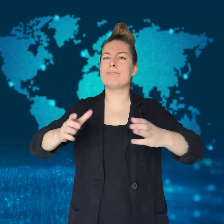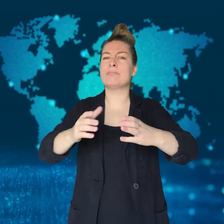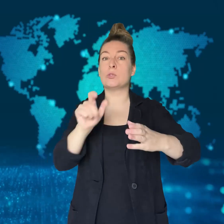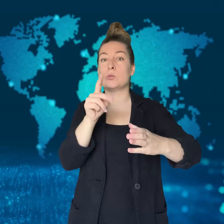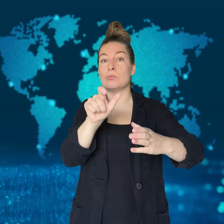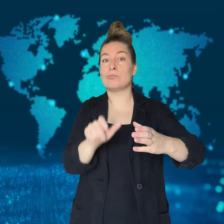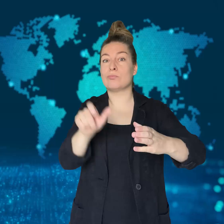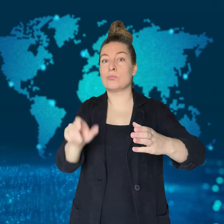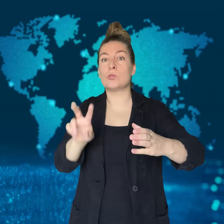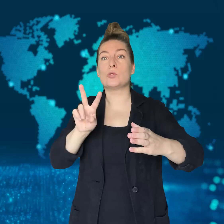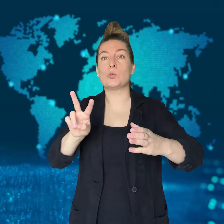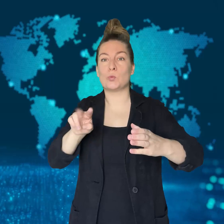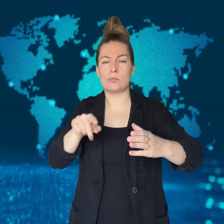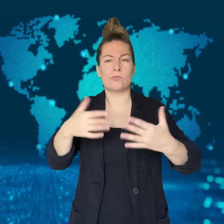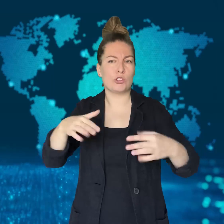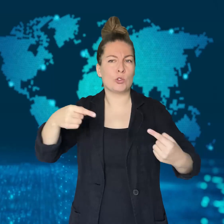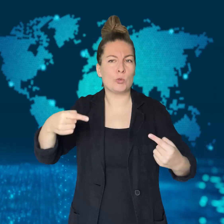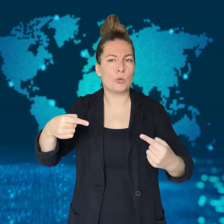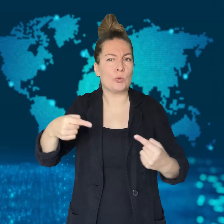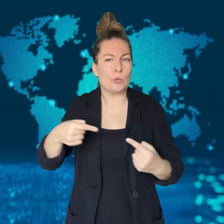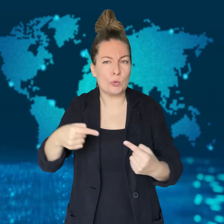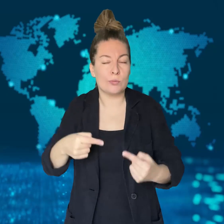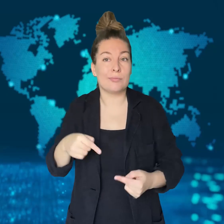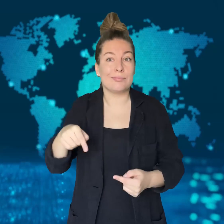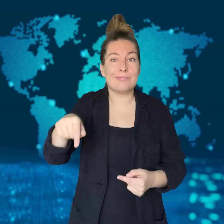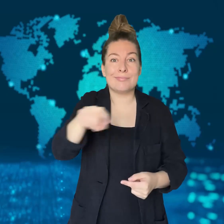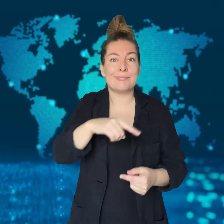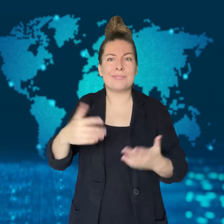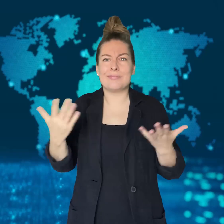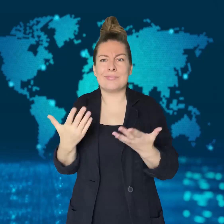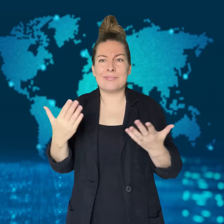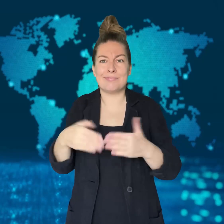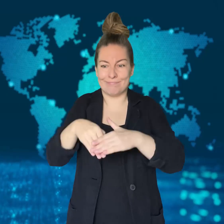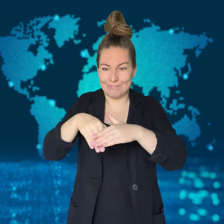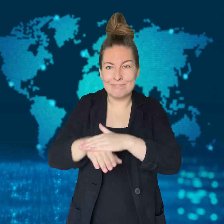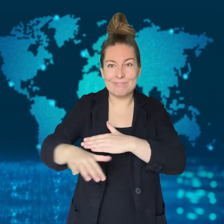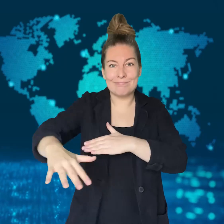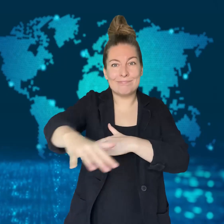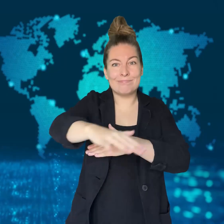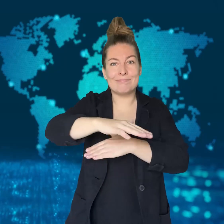Two of them were gang members that were hit by police fire.